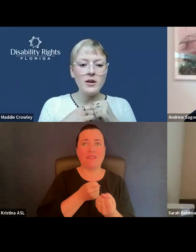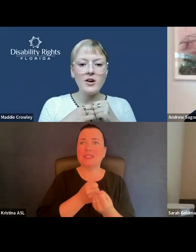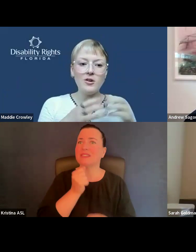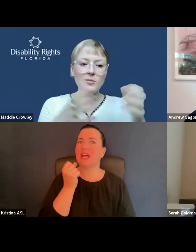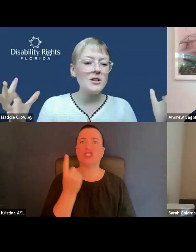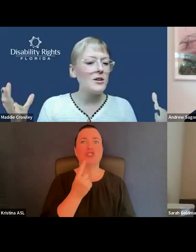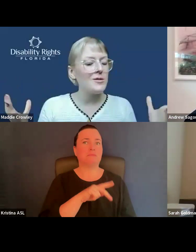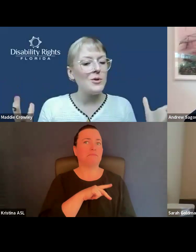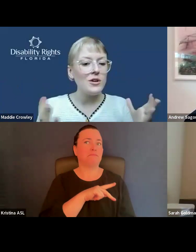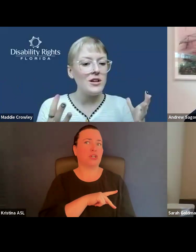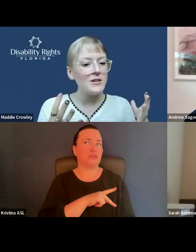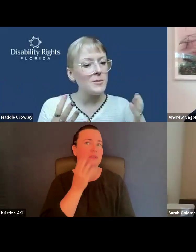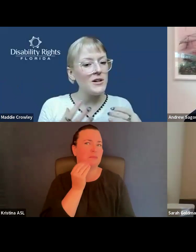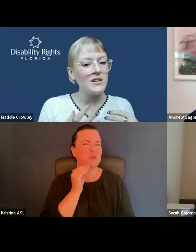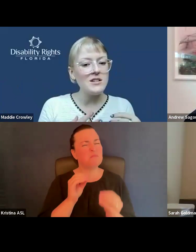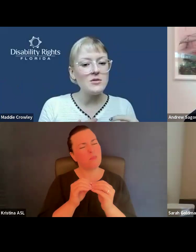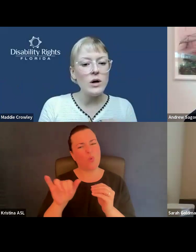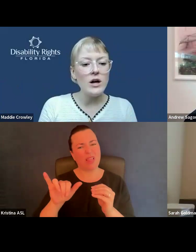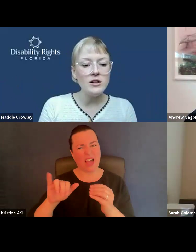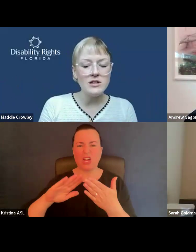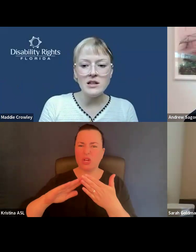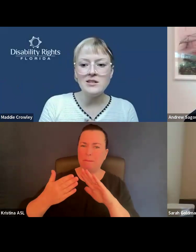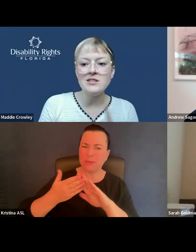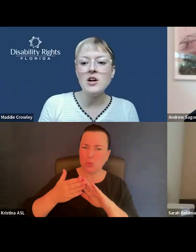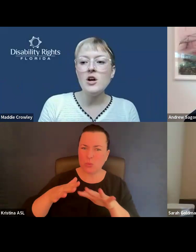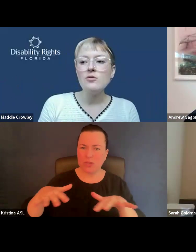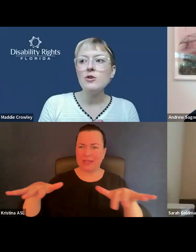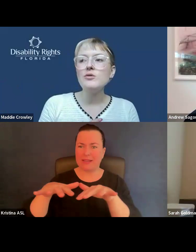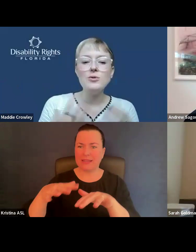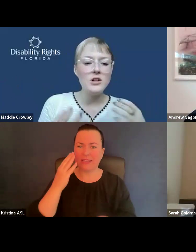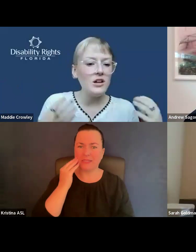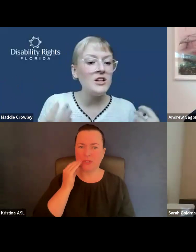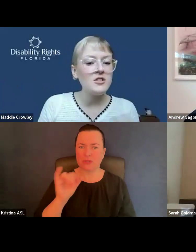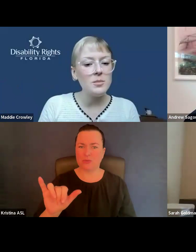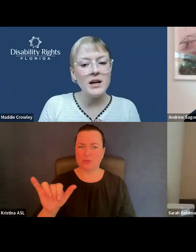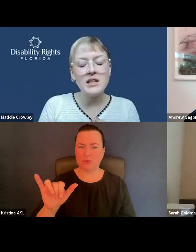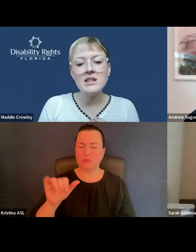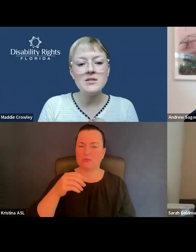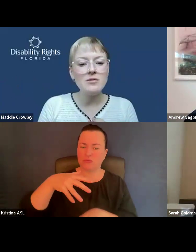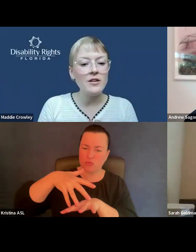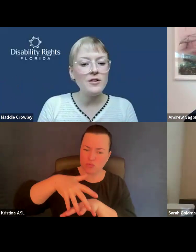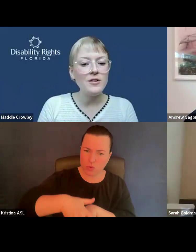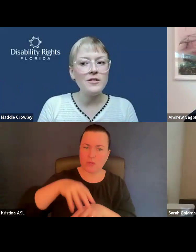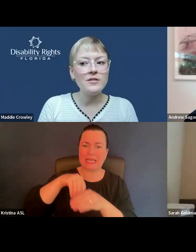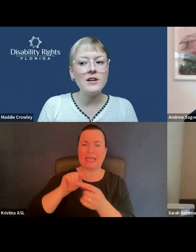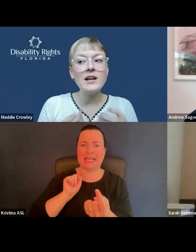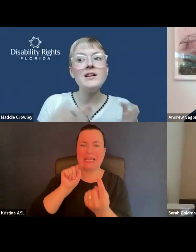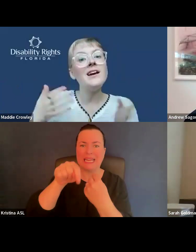but like almost like a community experience as well, and is really rooted in interdependence rather...